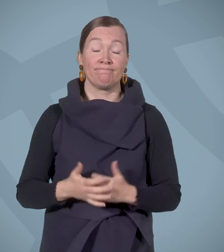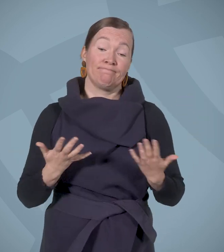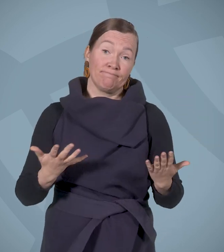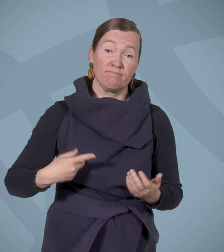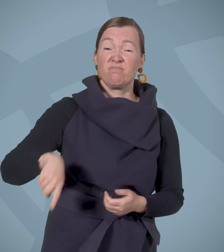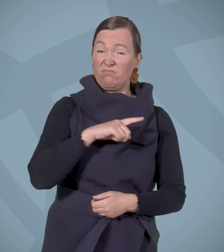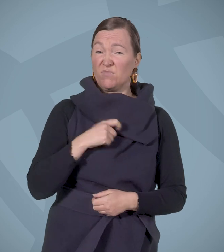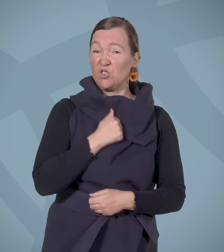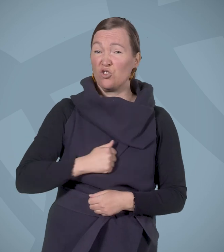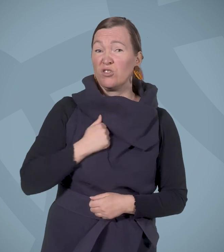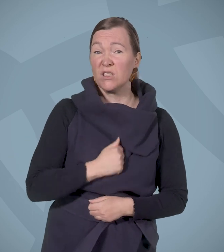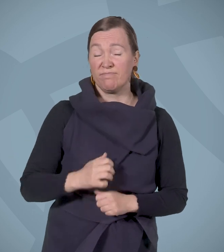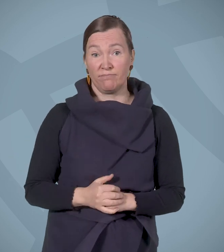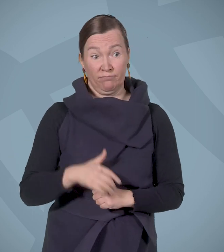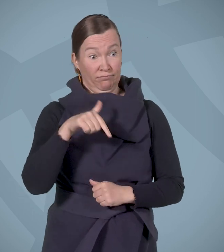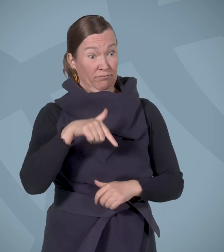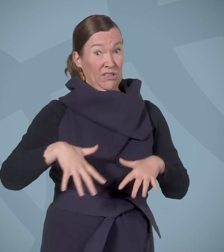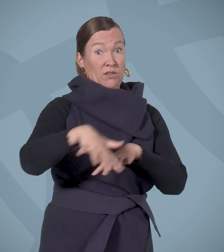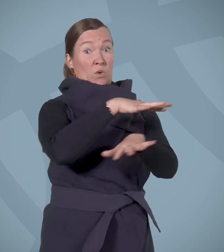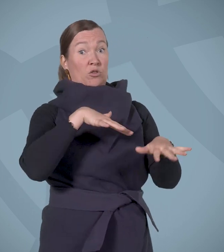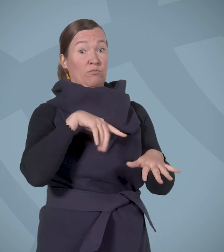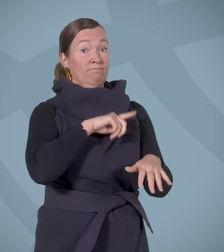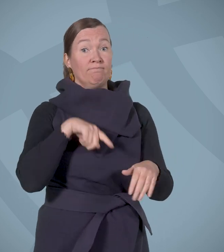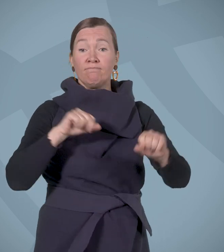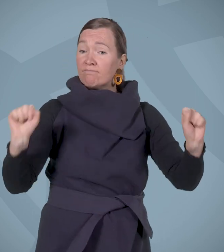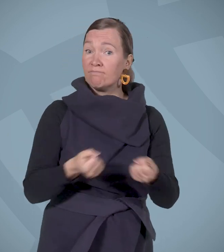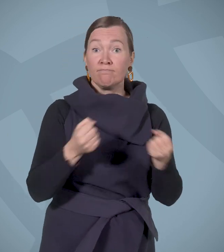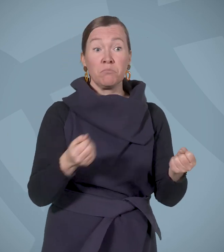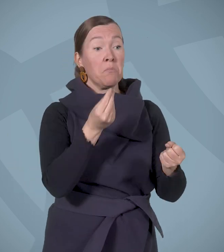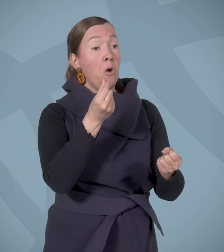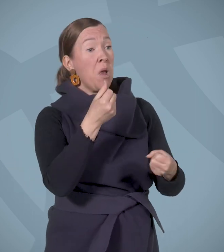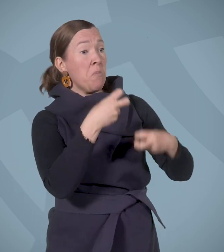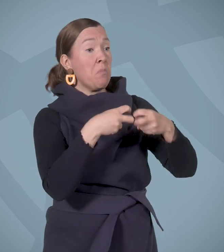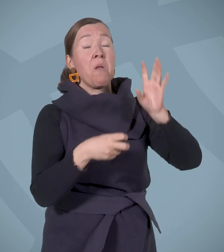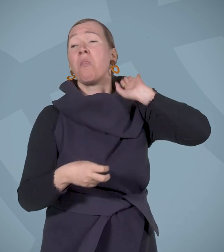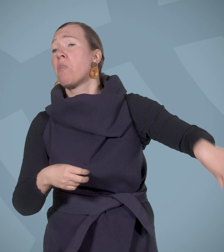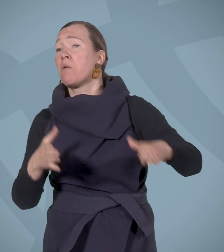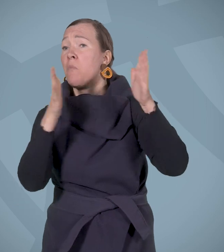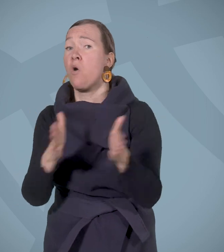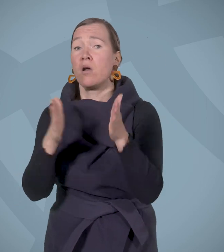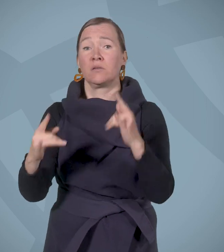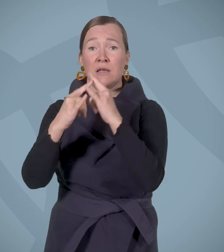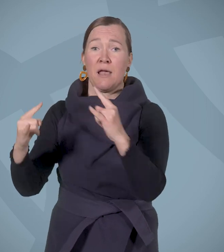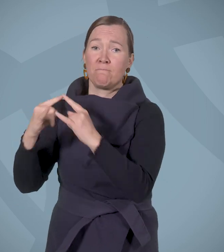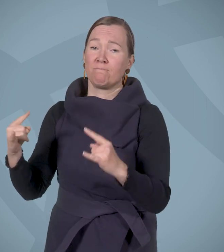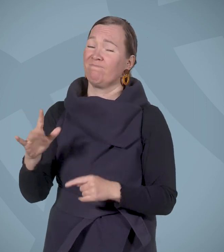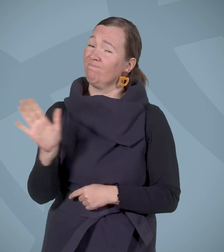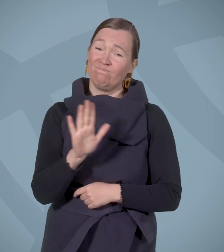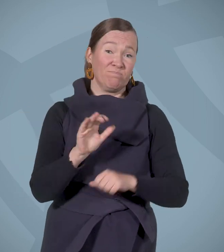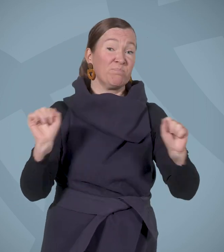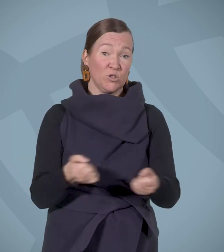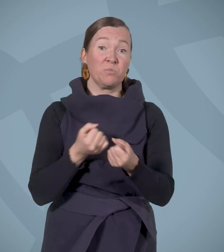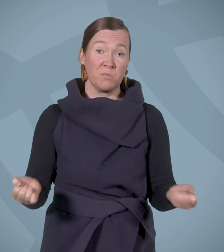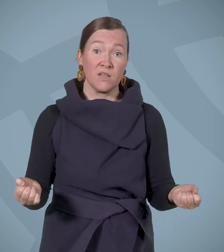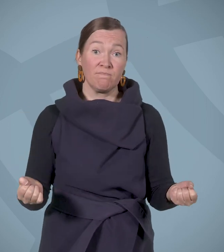Unfortunately, in this situation, we cannot take such a substantial risk and organise the camp without sufficient funding.